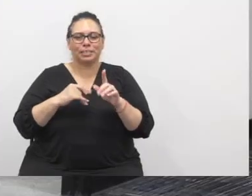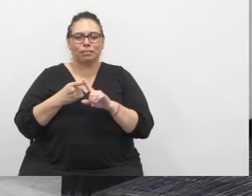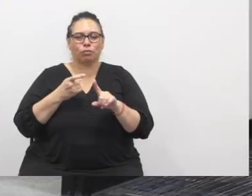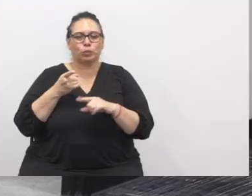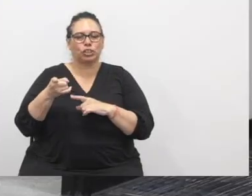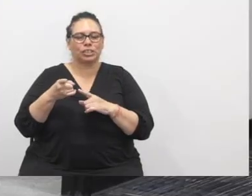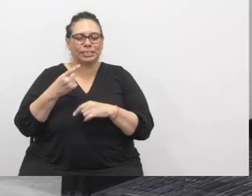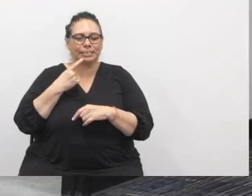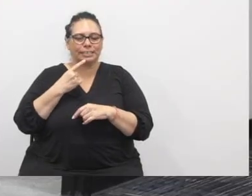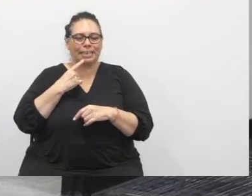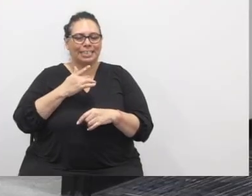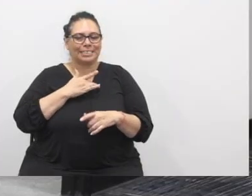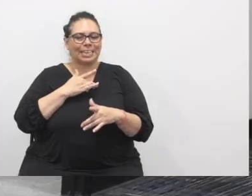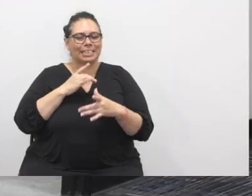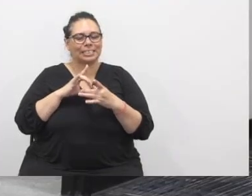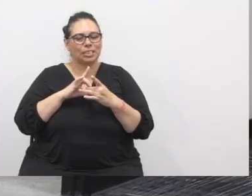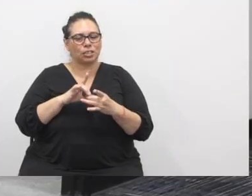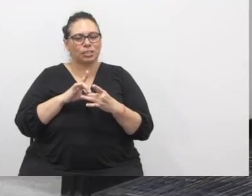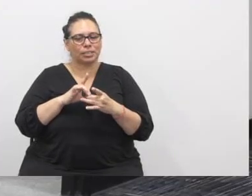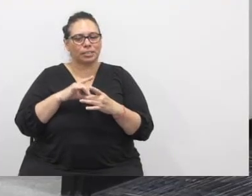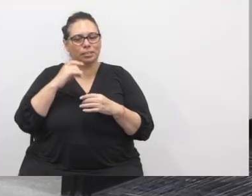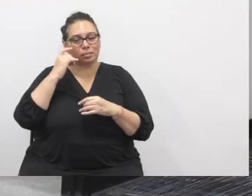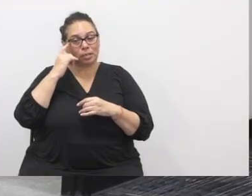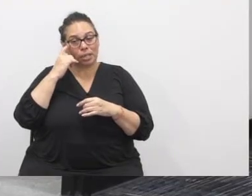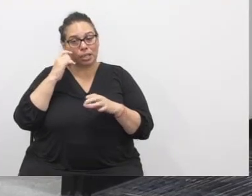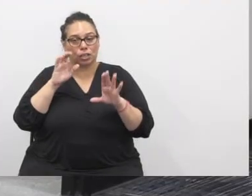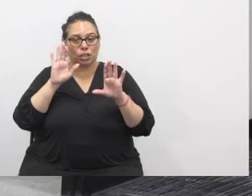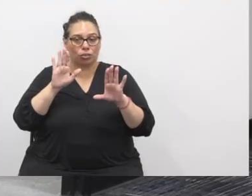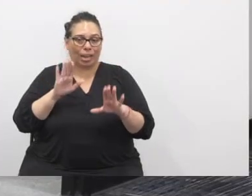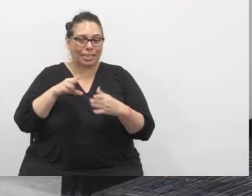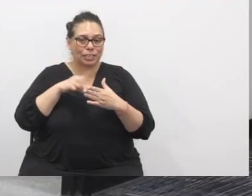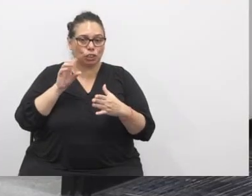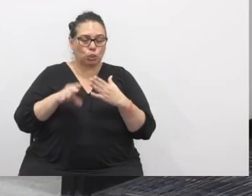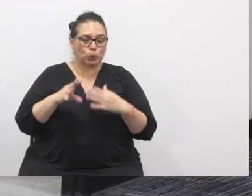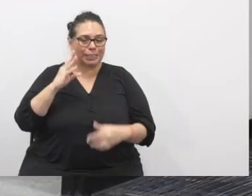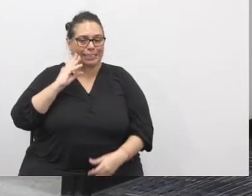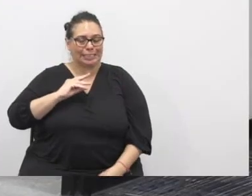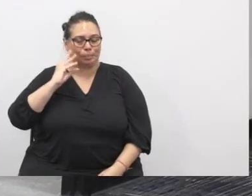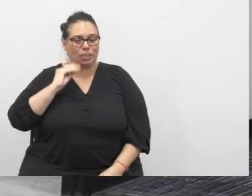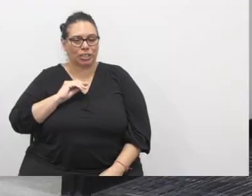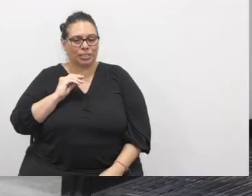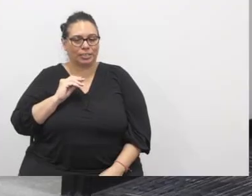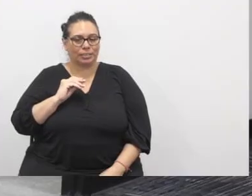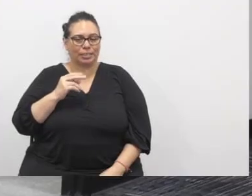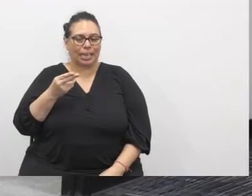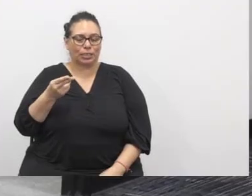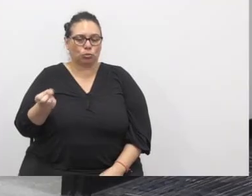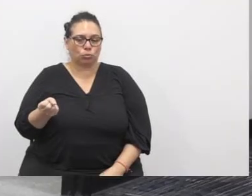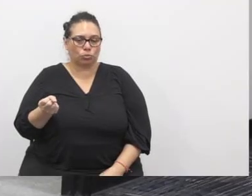sense of belonging is very great in terms of their student experience. Again, high school is, you know,